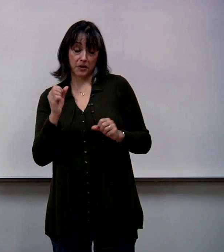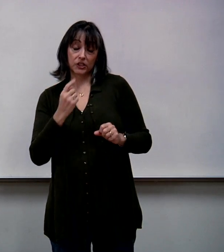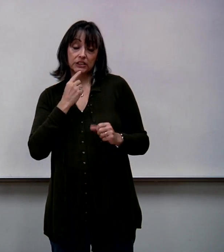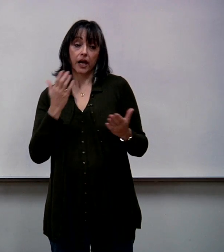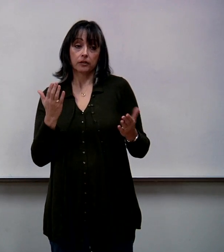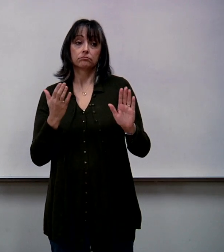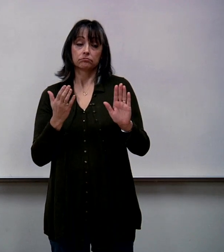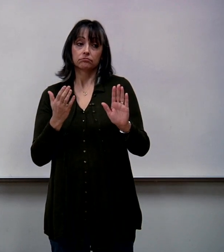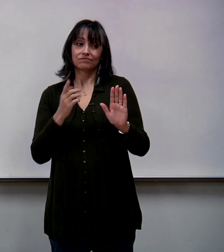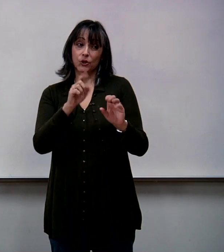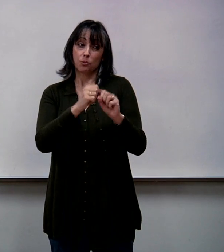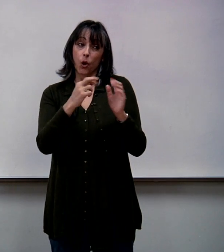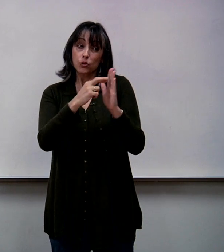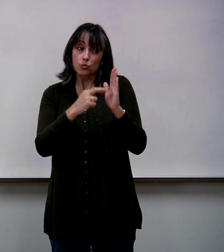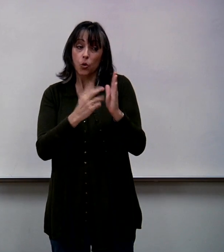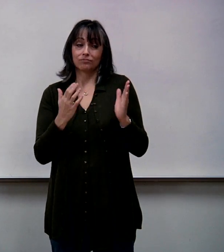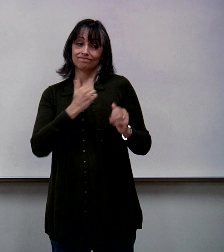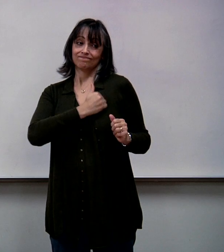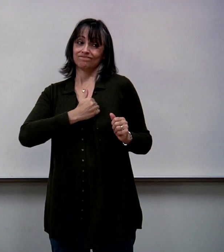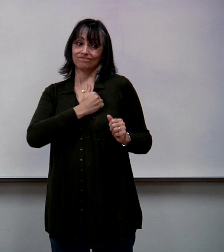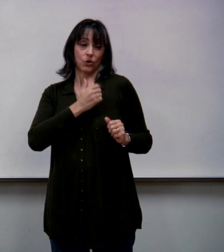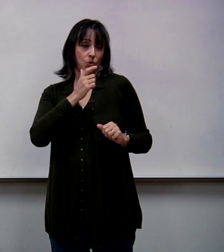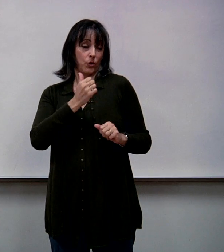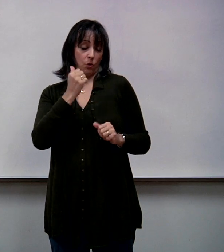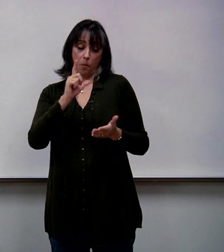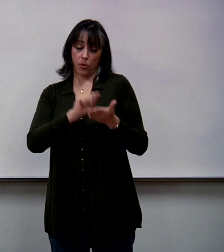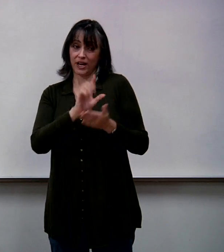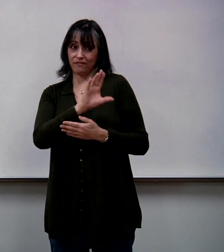"you broke the campaign rules. We're sorry we will not print 50 free fliers for you"